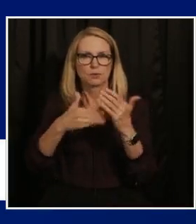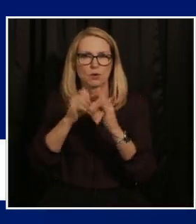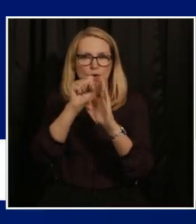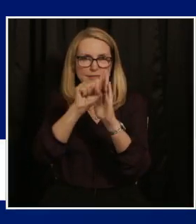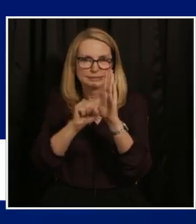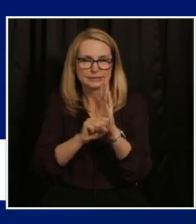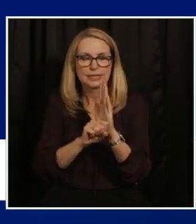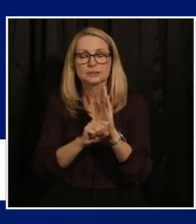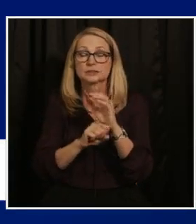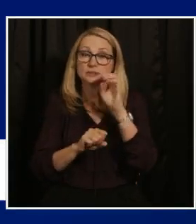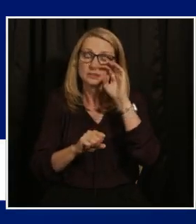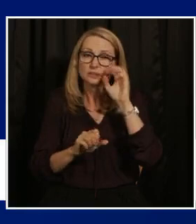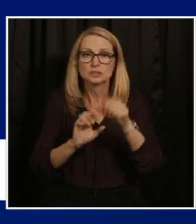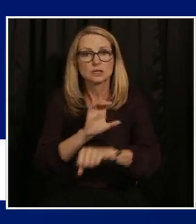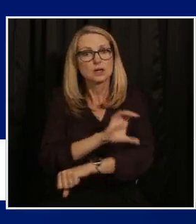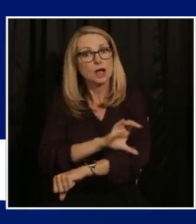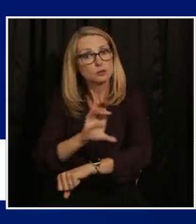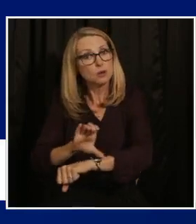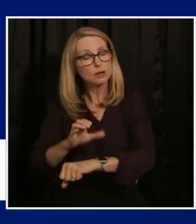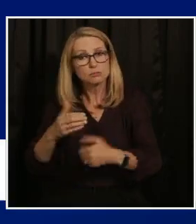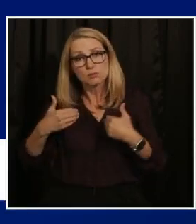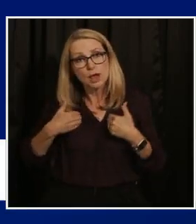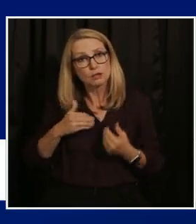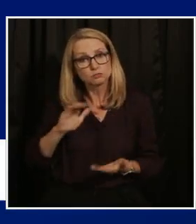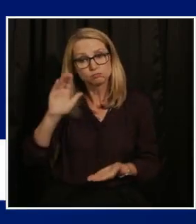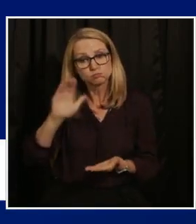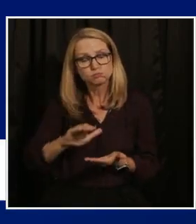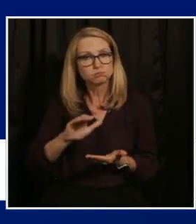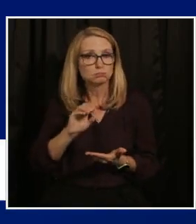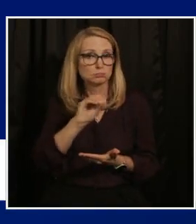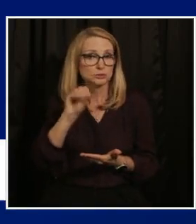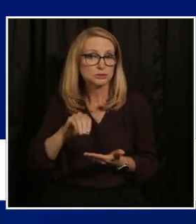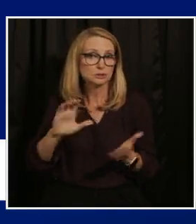colorado does continue to have lower rates than most other states you can see here that we are